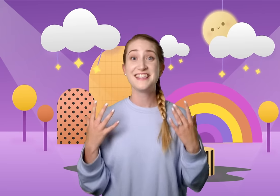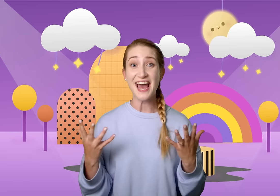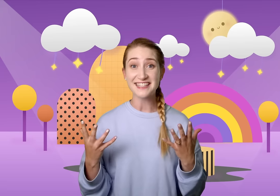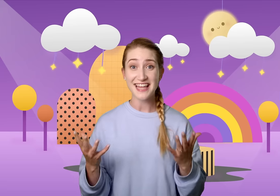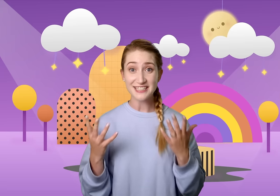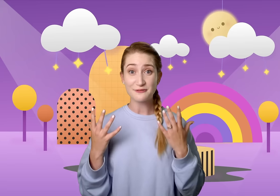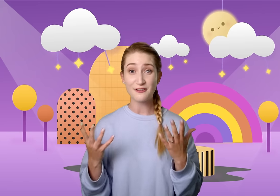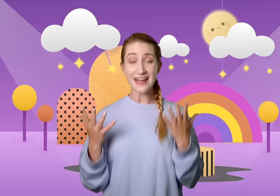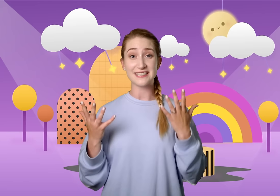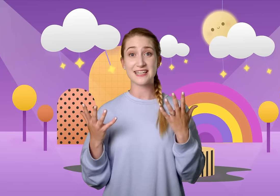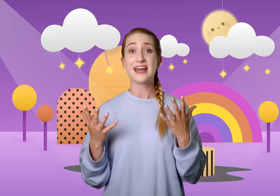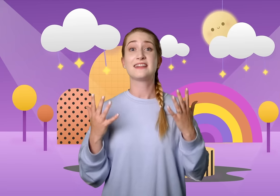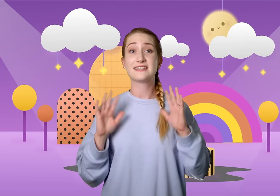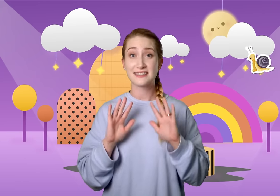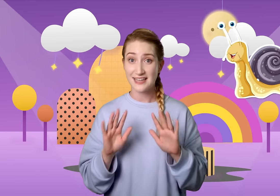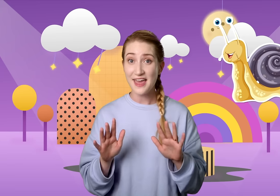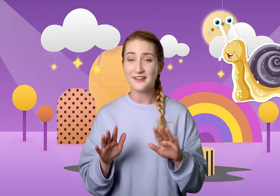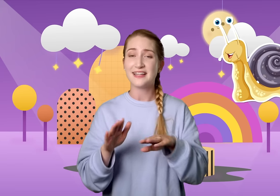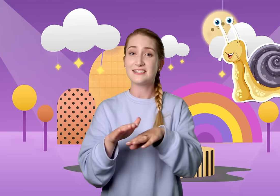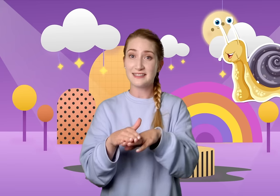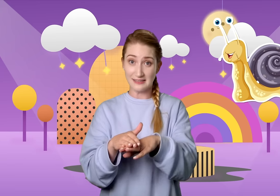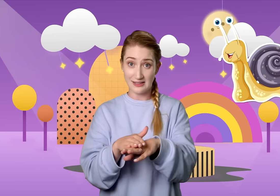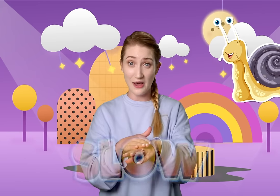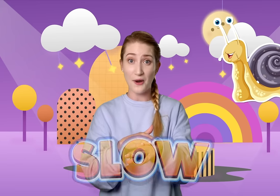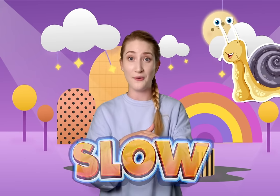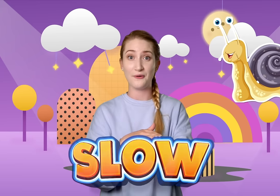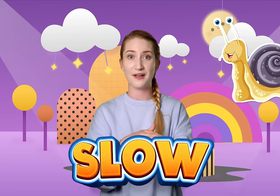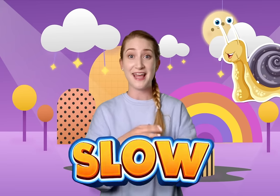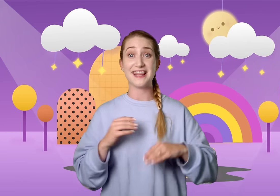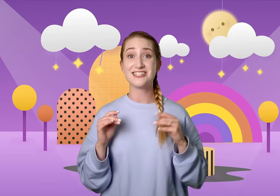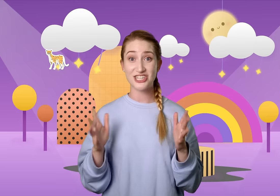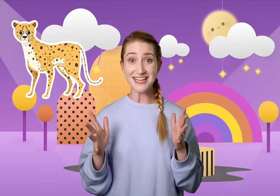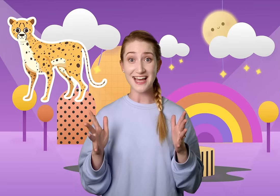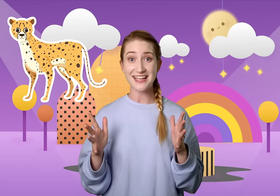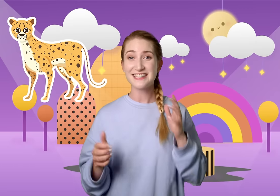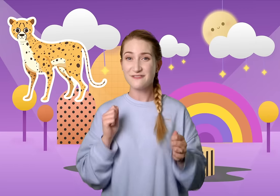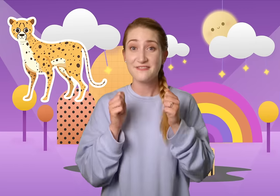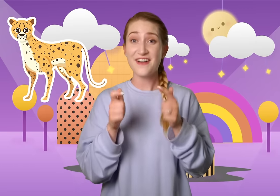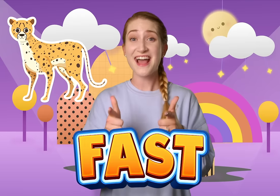Yes, that's right! The snail is slow and the cheetah is fast.